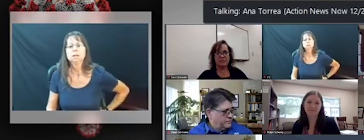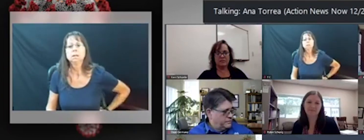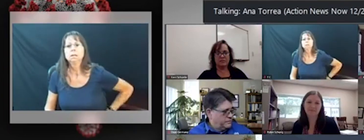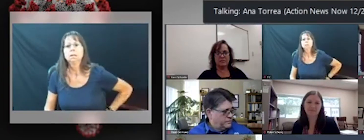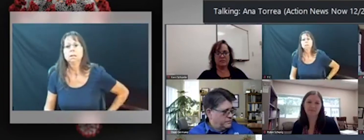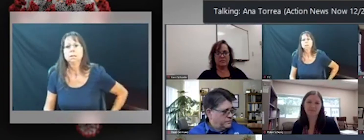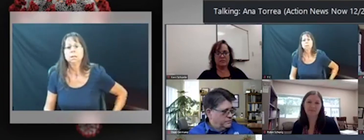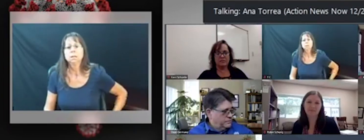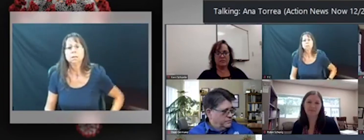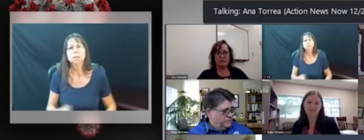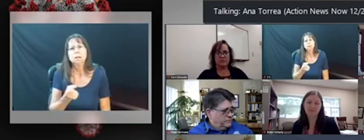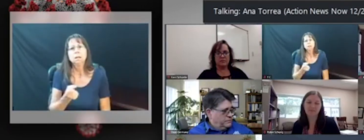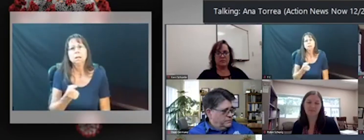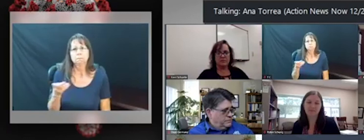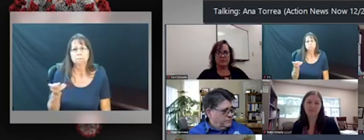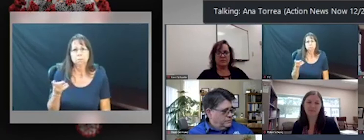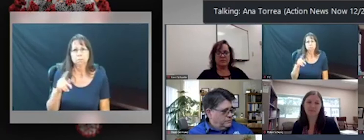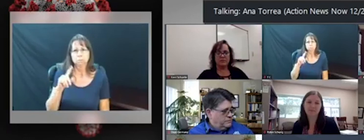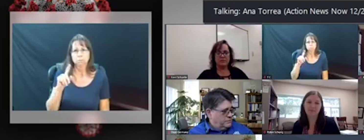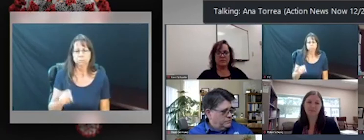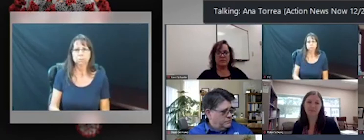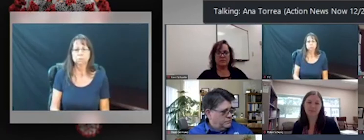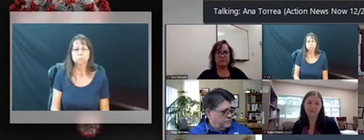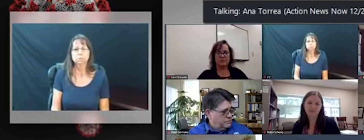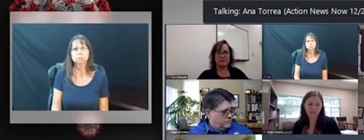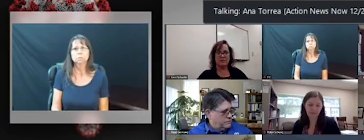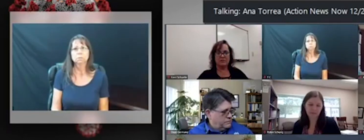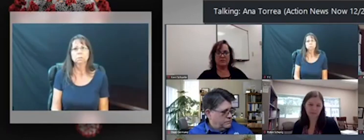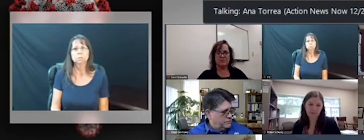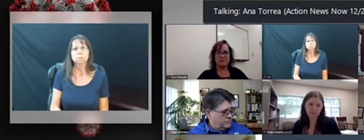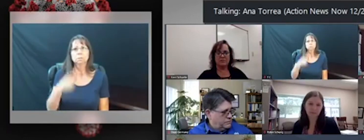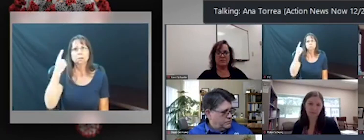I wanted to follow up on before I let you guys go. This one’s for Robin. You